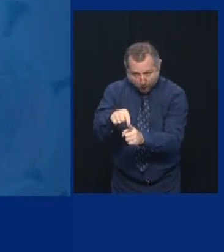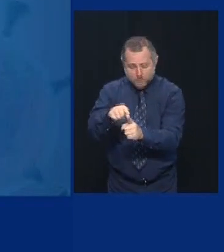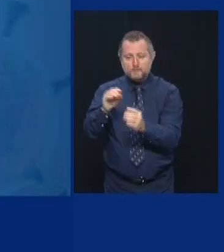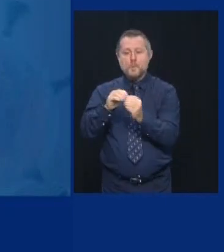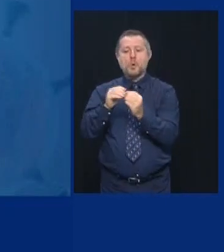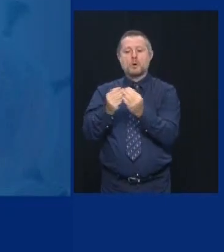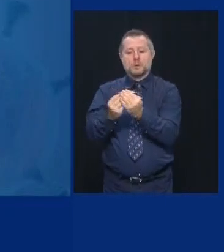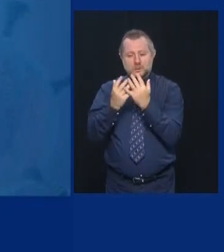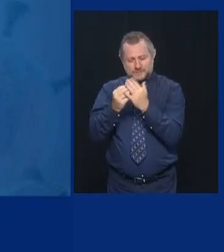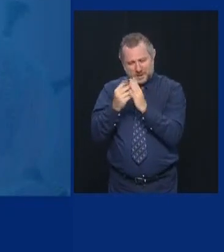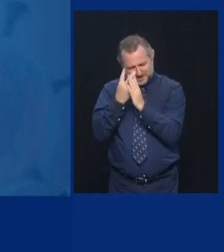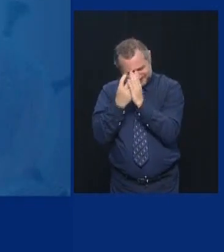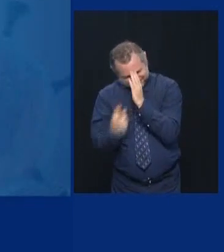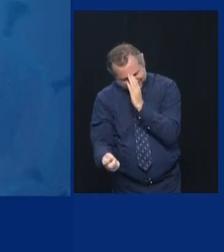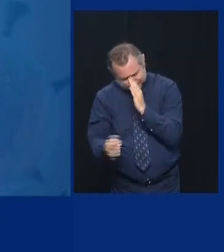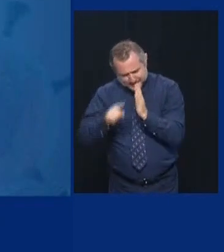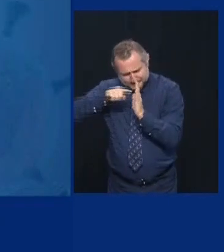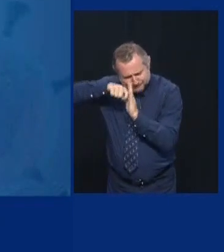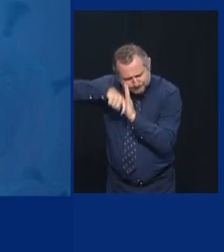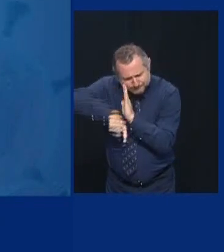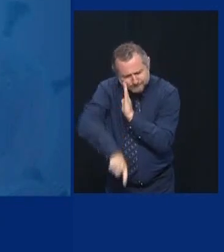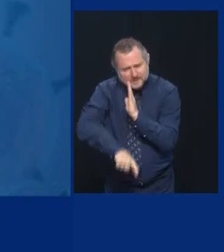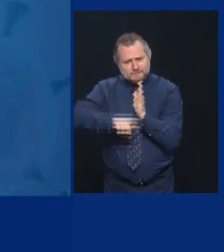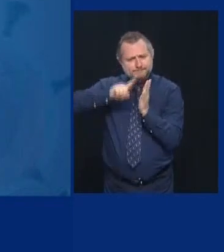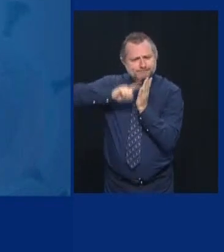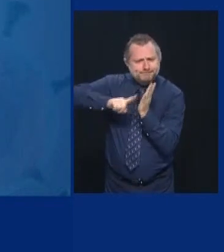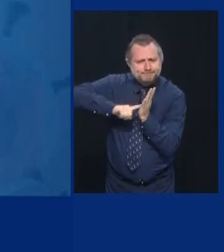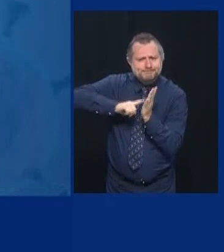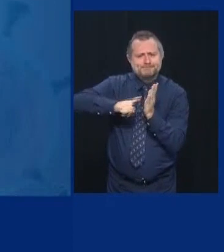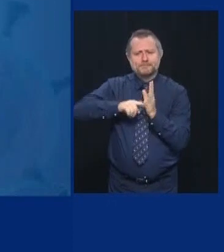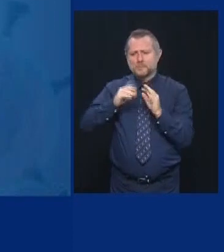RATES.